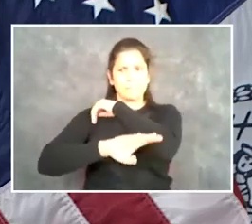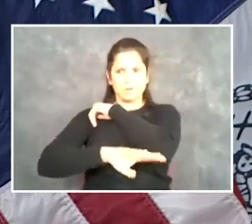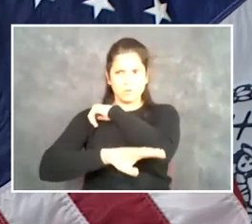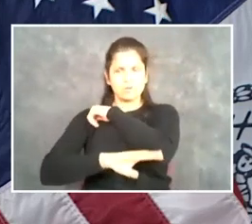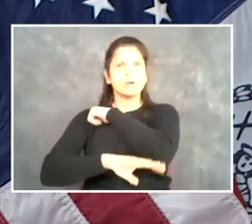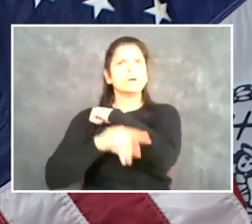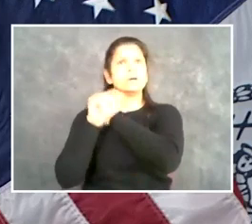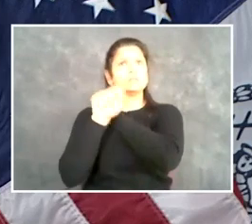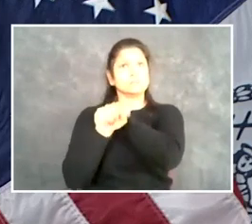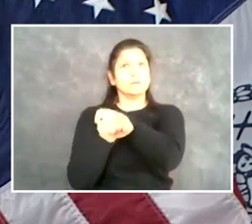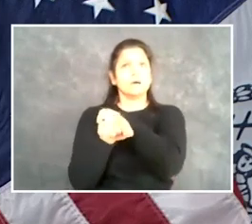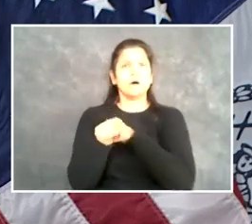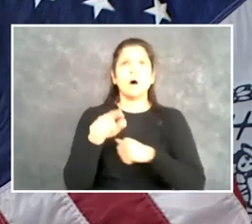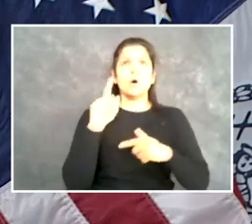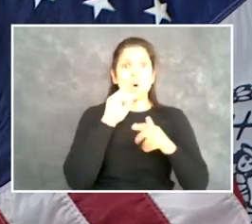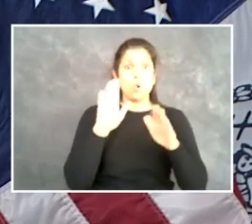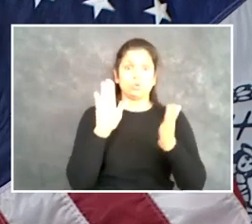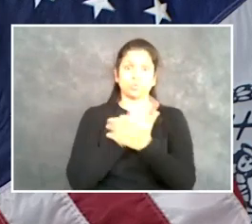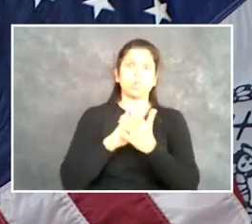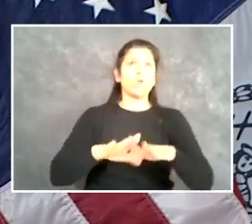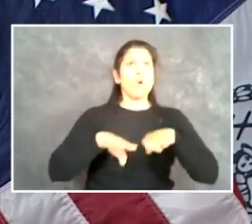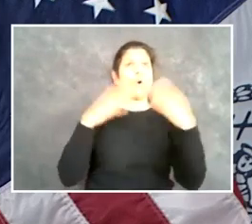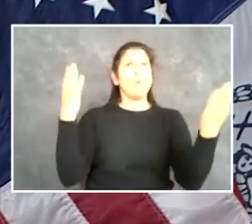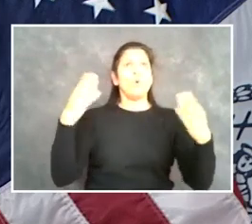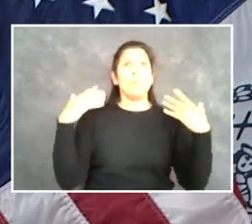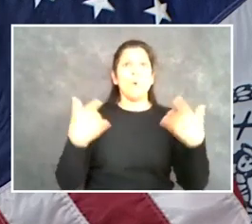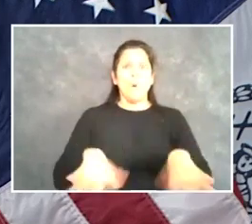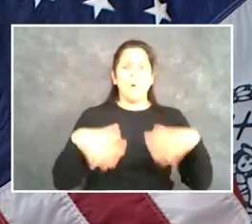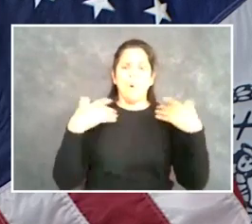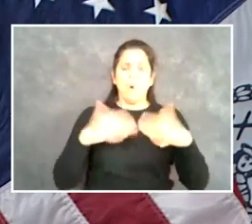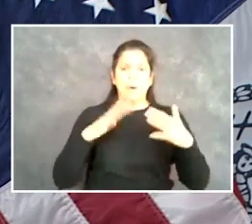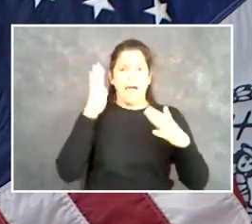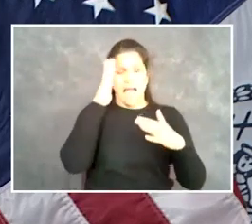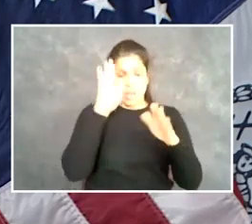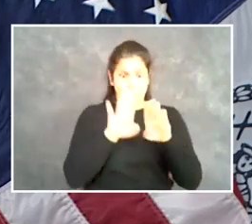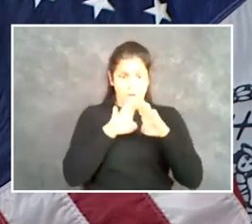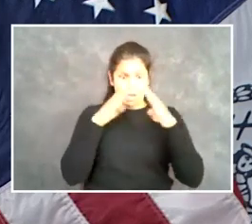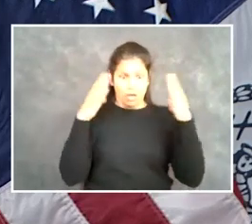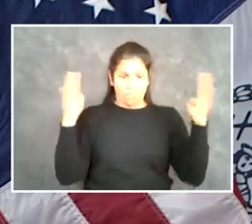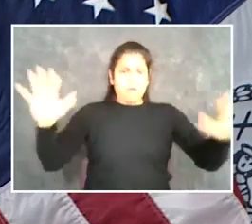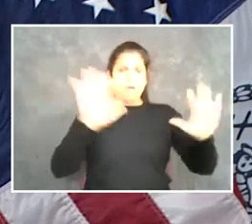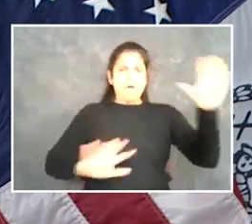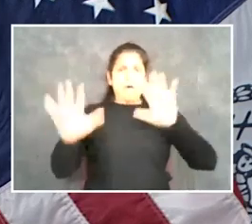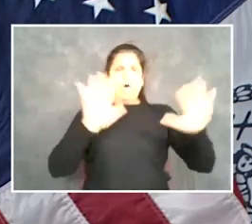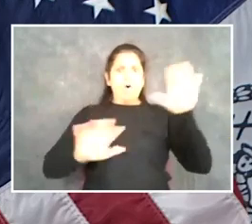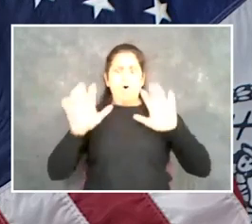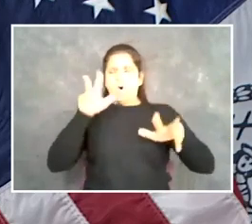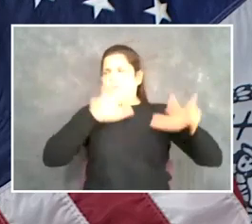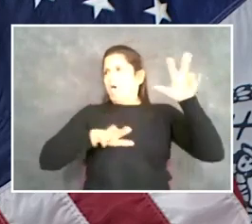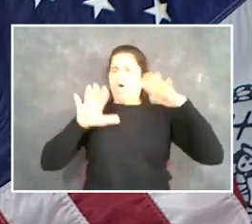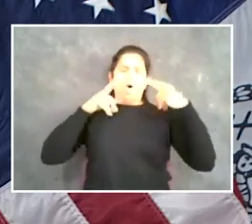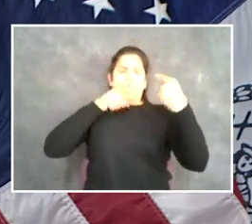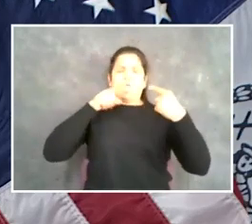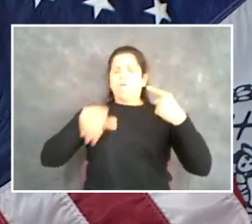BUT, ALSO, TO START THE PLANNING FOR SEPTEMBER. WE UNDERSTAND THAT SEPTEMBER